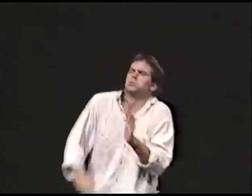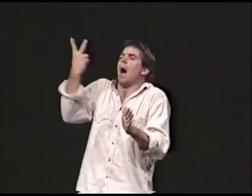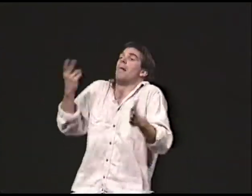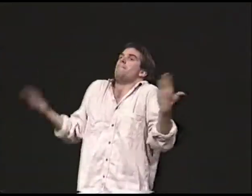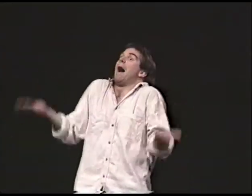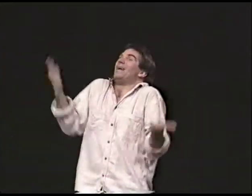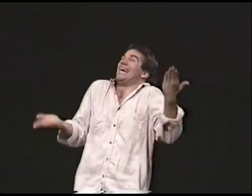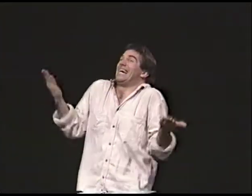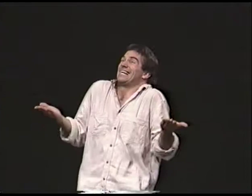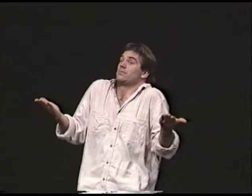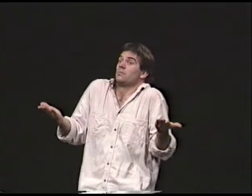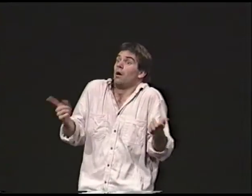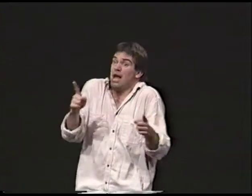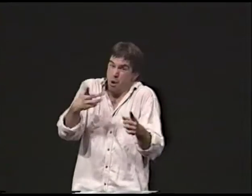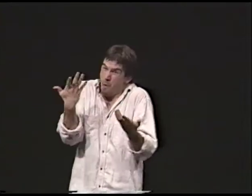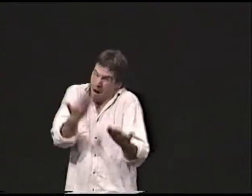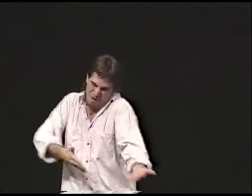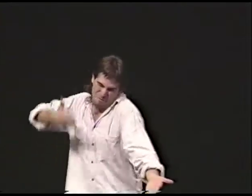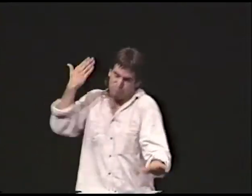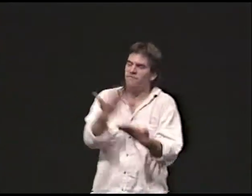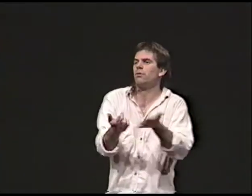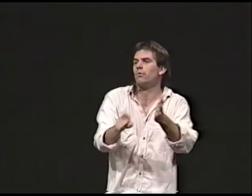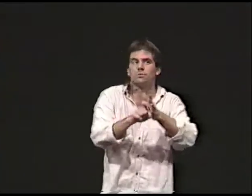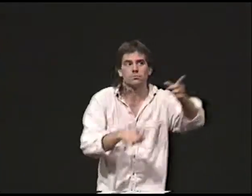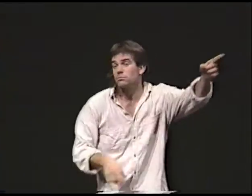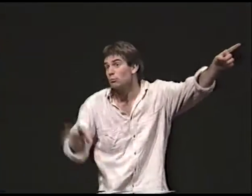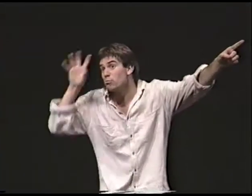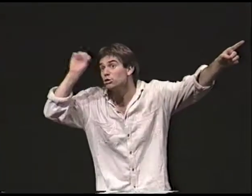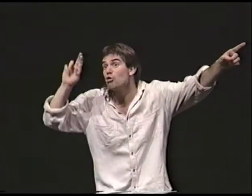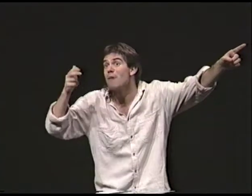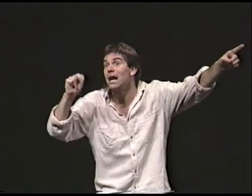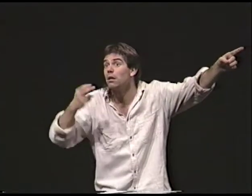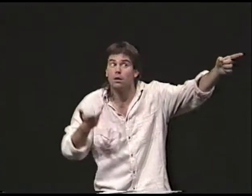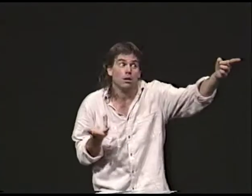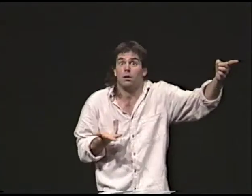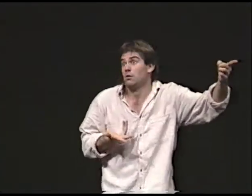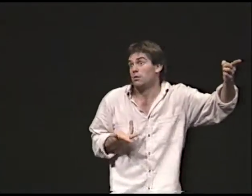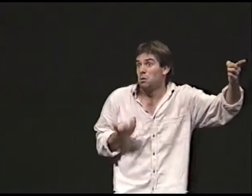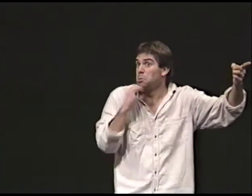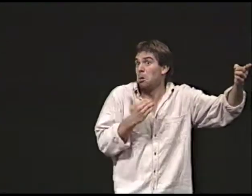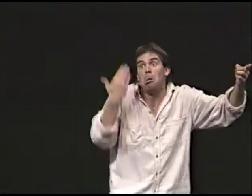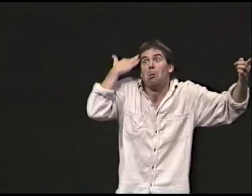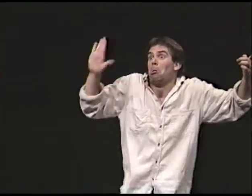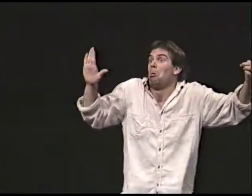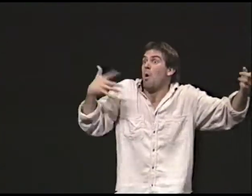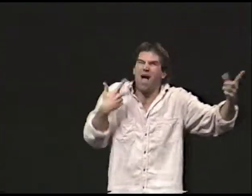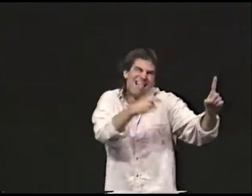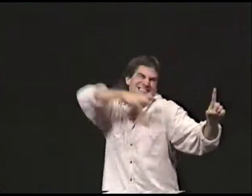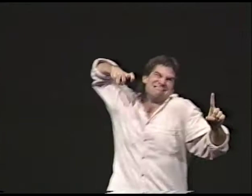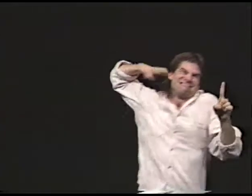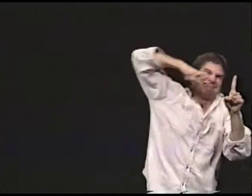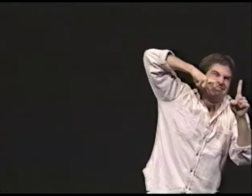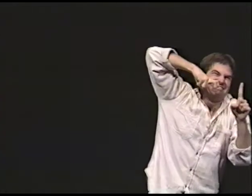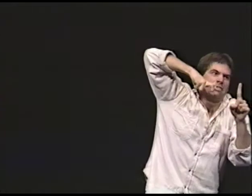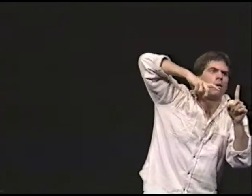So they to come together to meet a double maybe. So there's no proof that President Reagan lied.